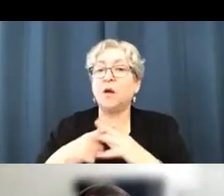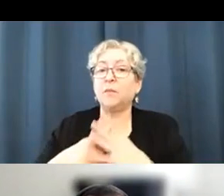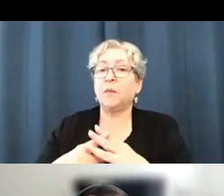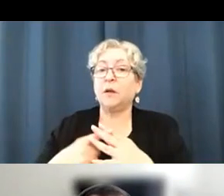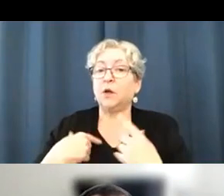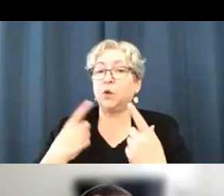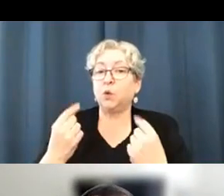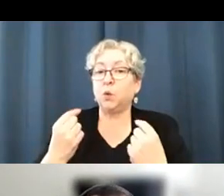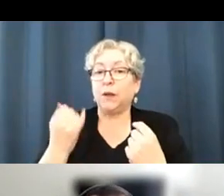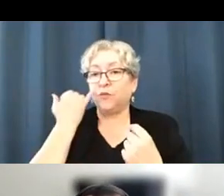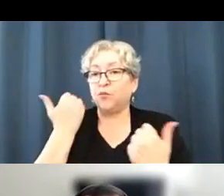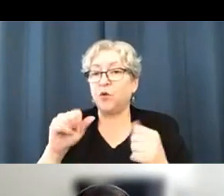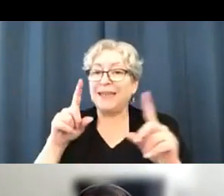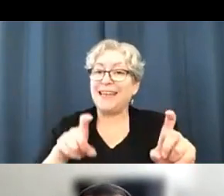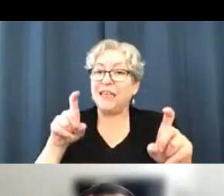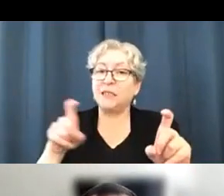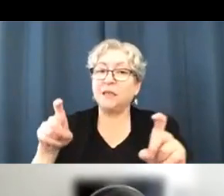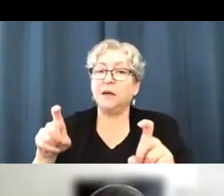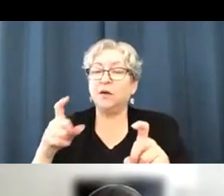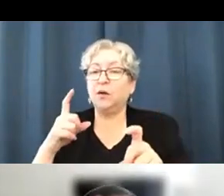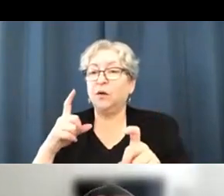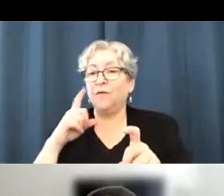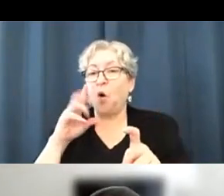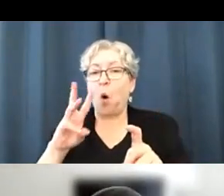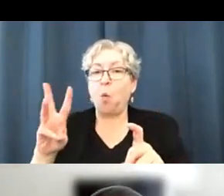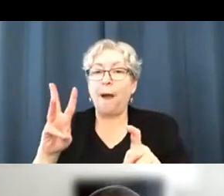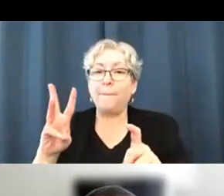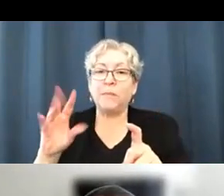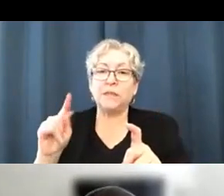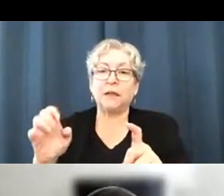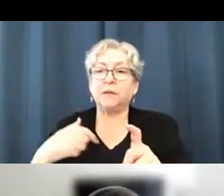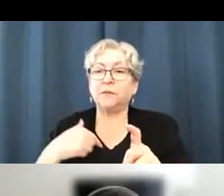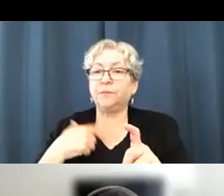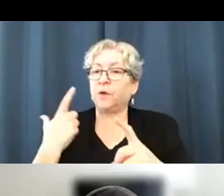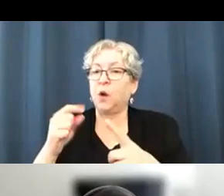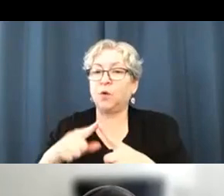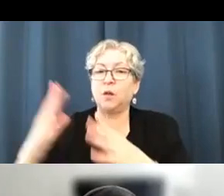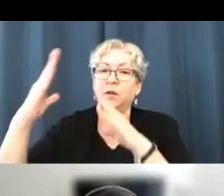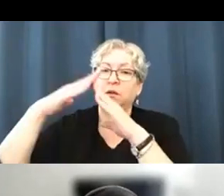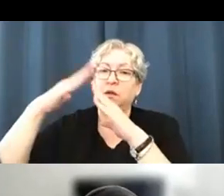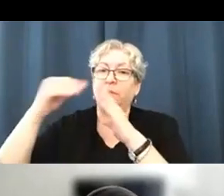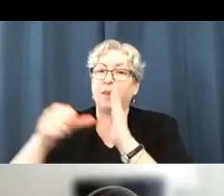if I'm trying to test for a website is I will always go to the top of the page or interface